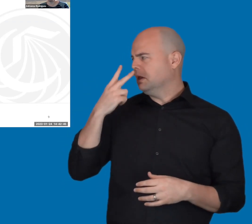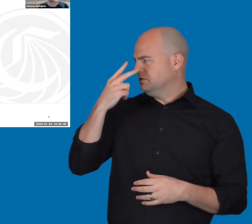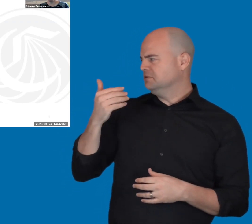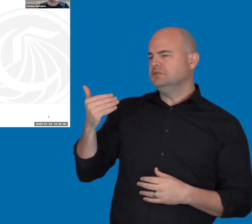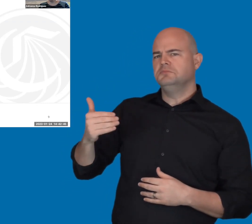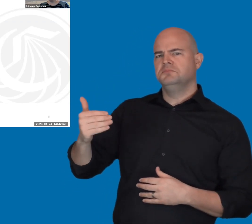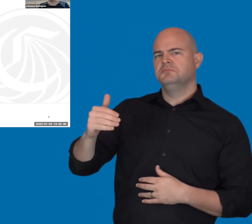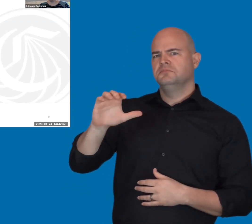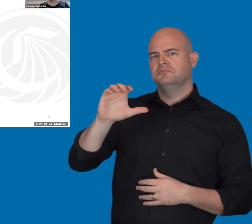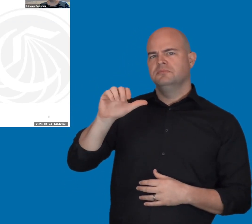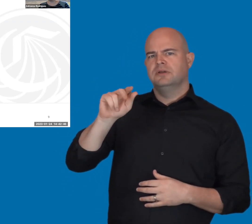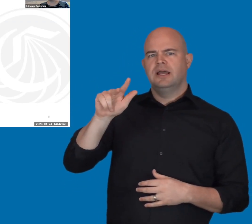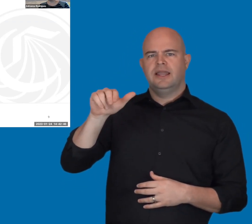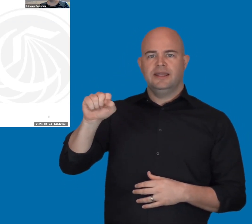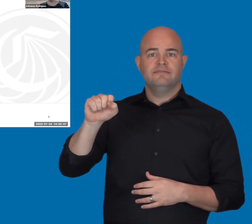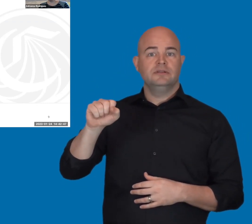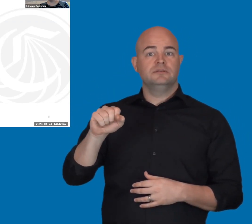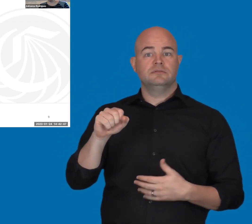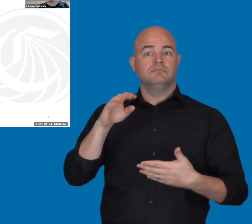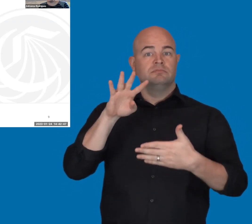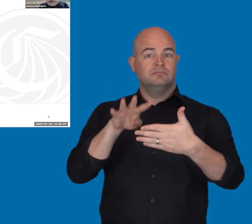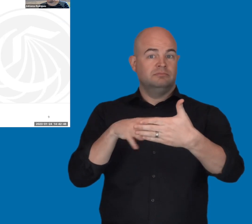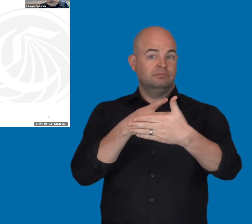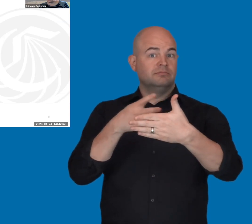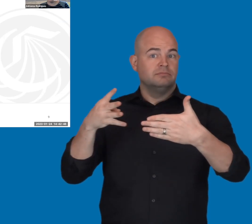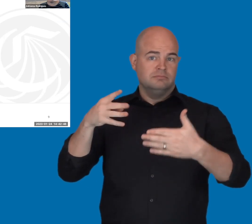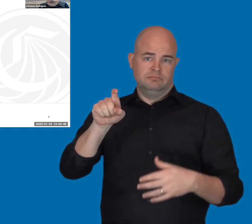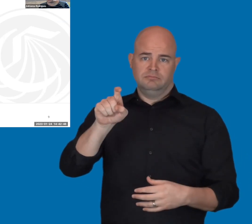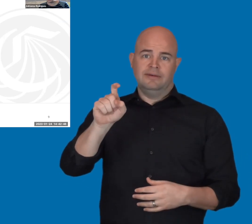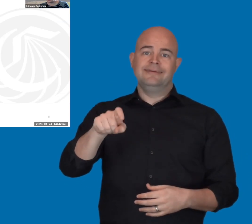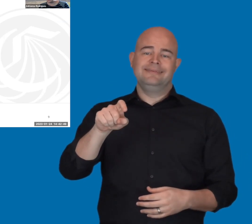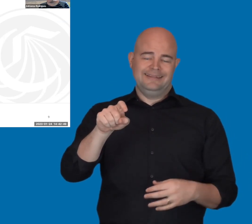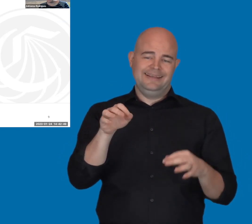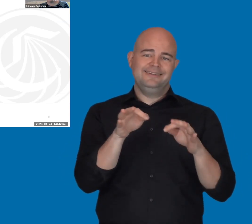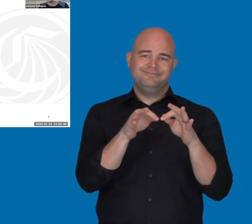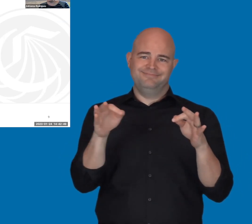So, tables do need a caption. They absolutely need a caption.